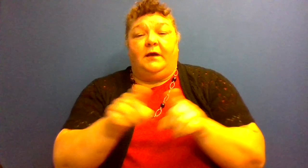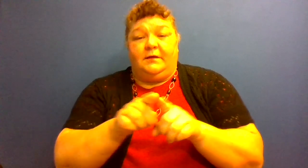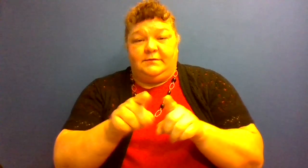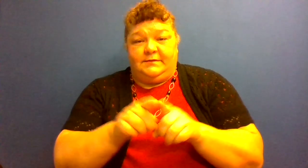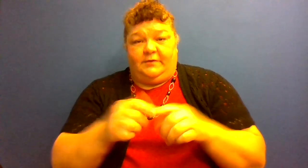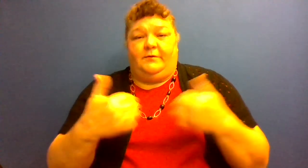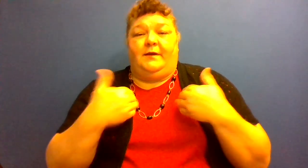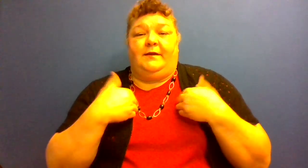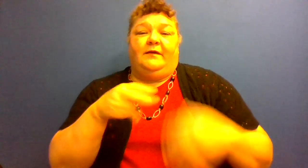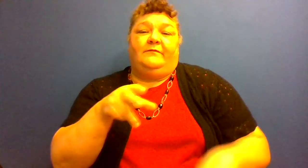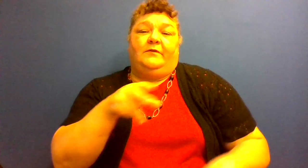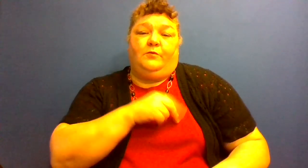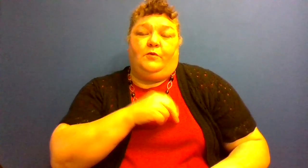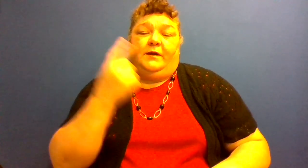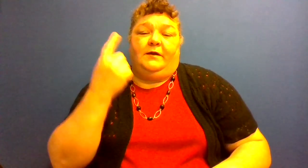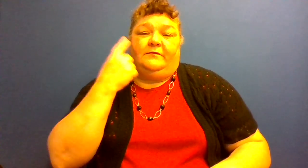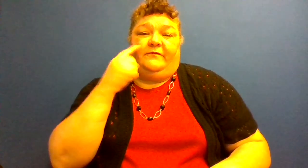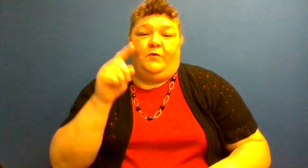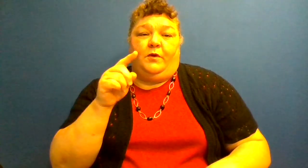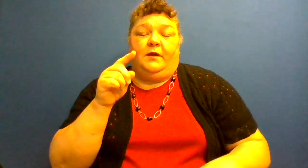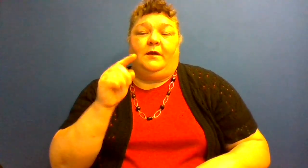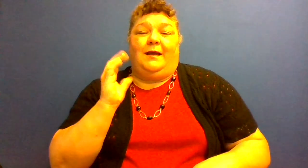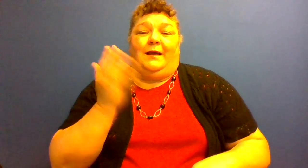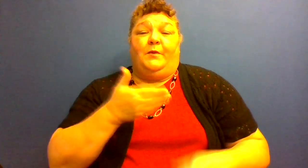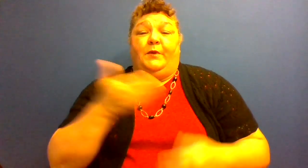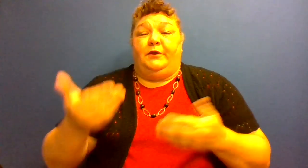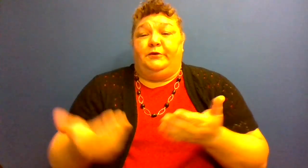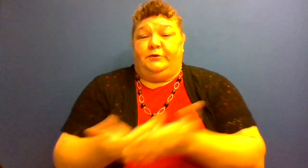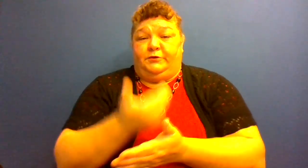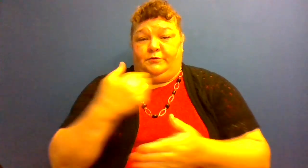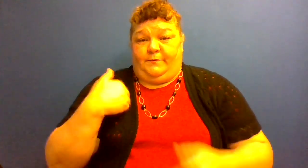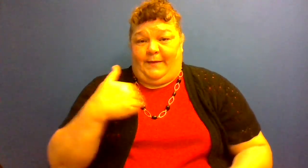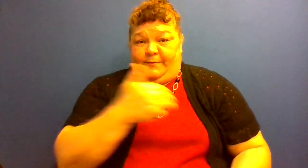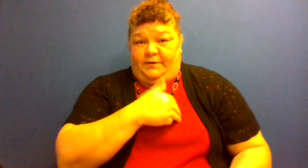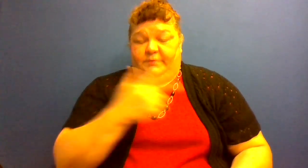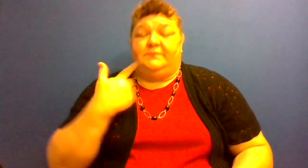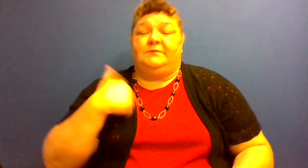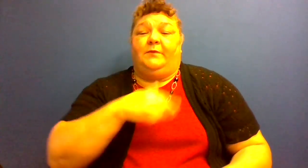We also have an award for our new members.